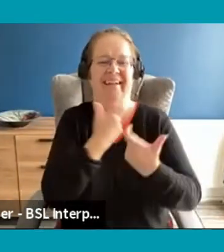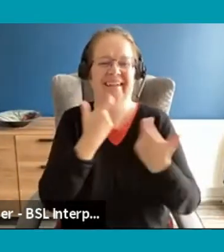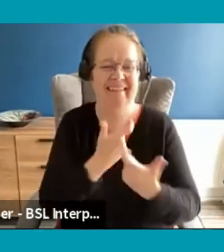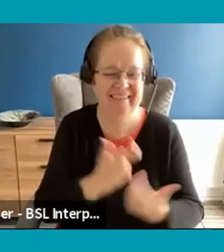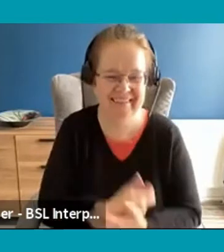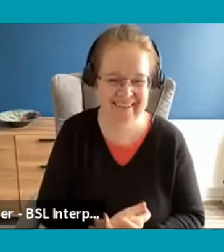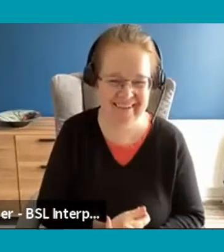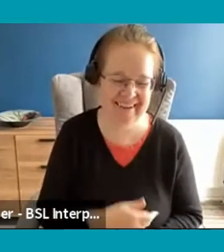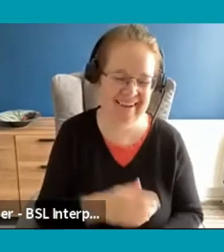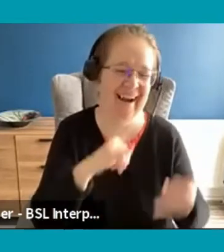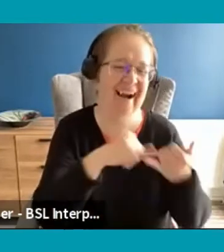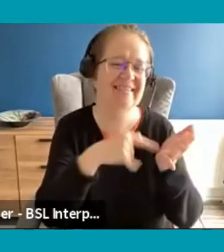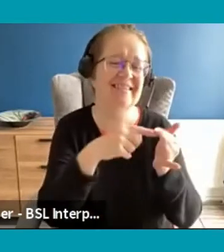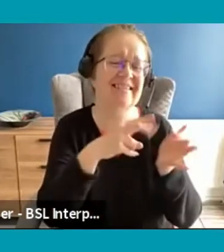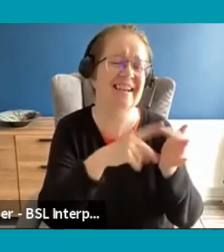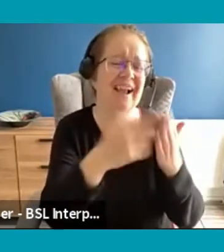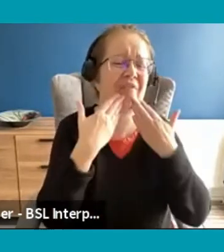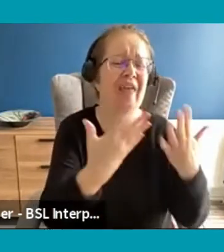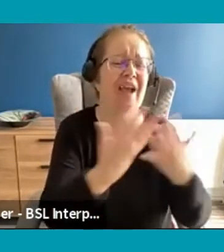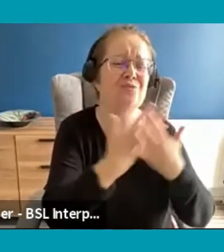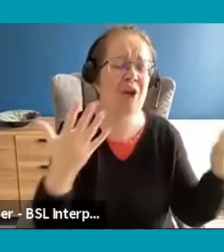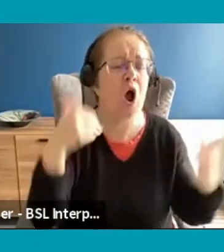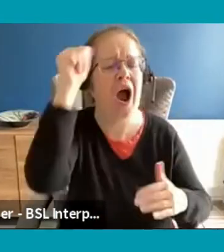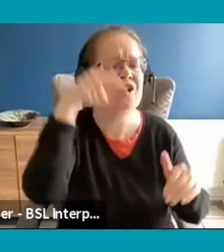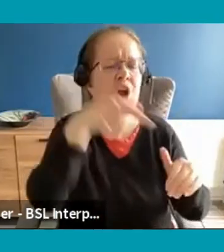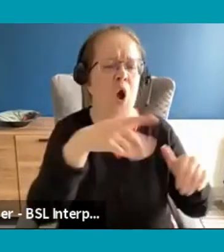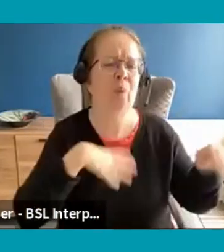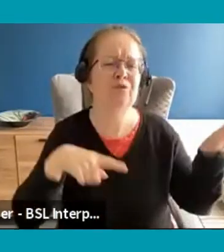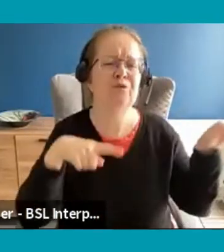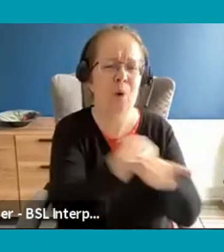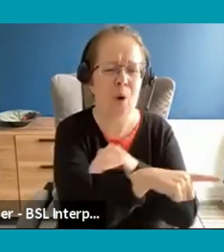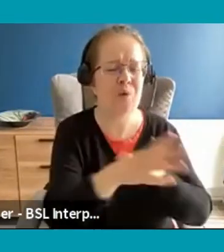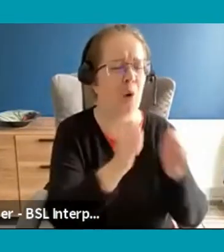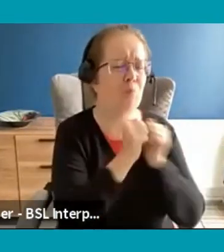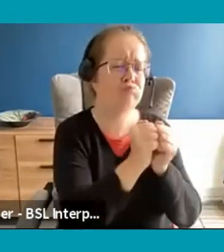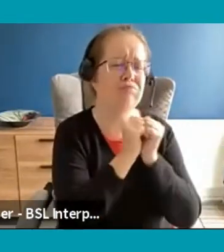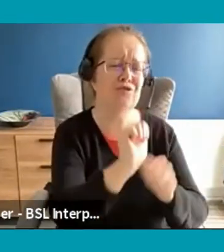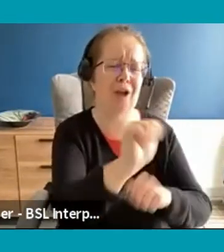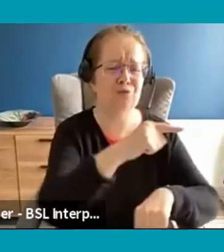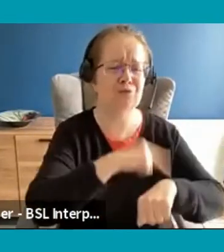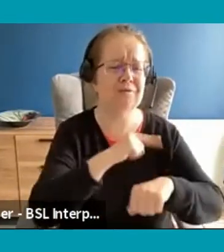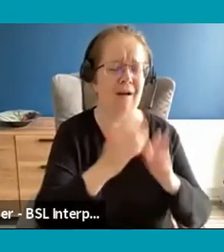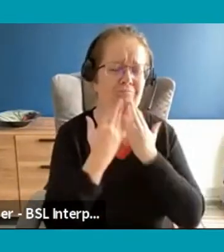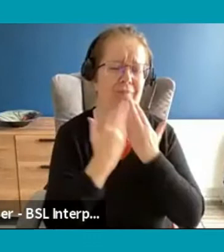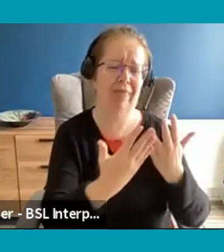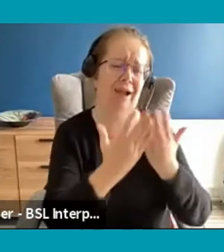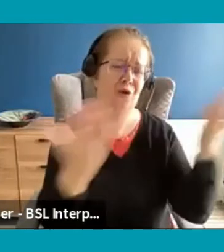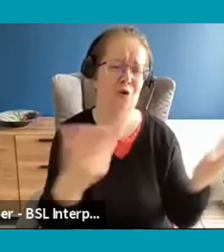Steve, thank you very much. We know you need to depart. We really do appreciate your time. Thank you very much for joining us today.